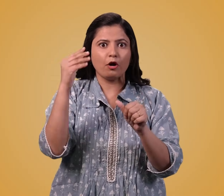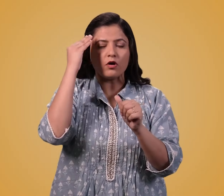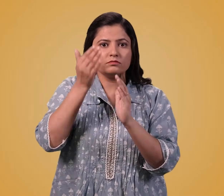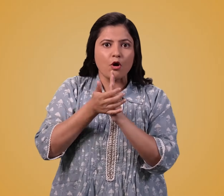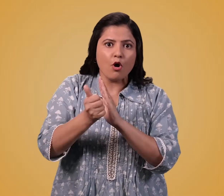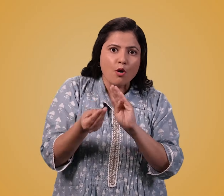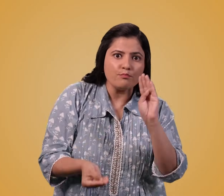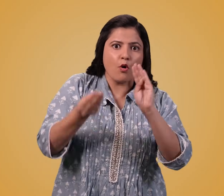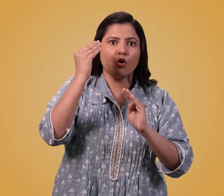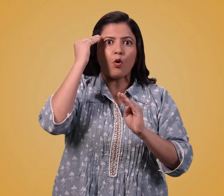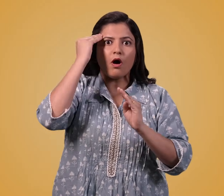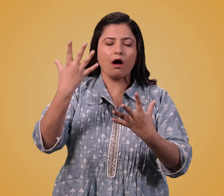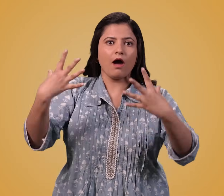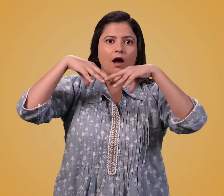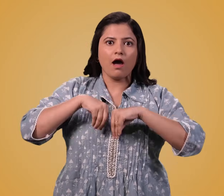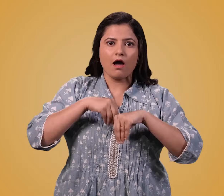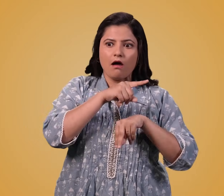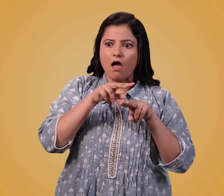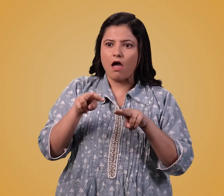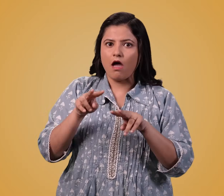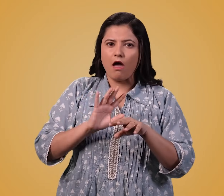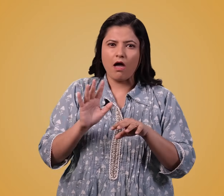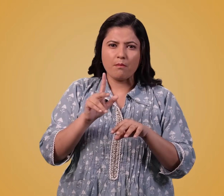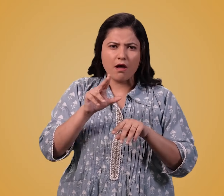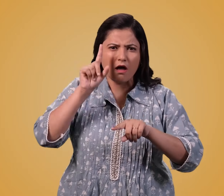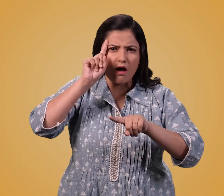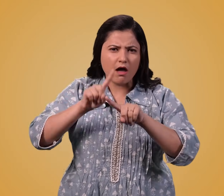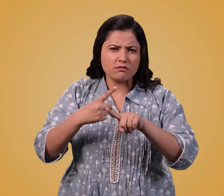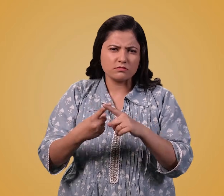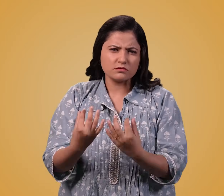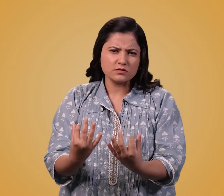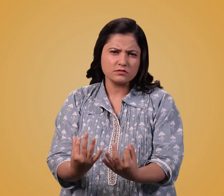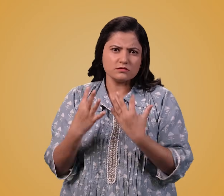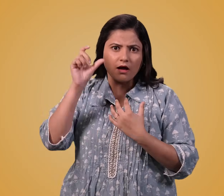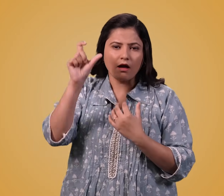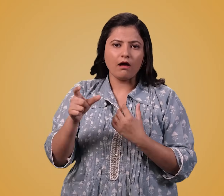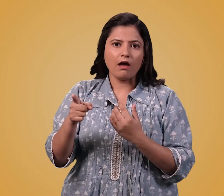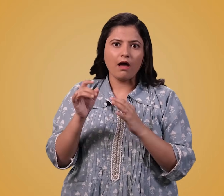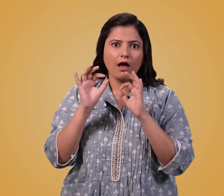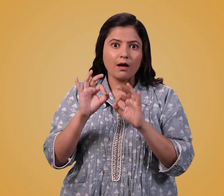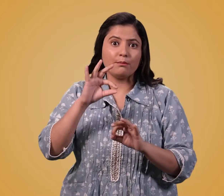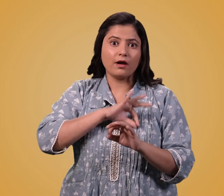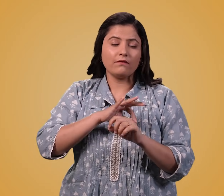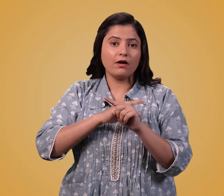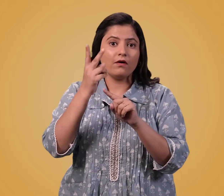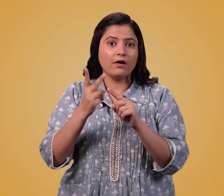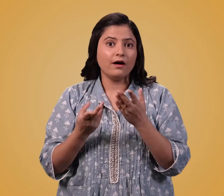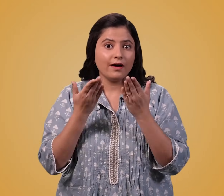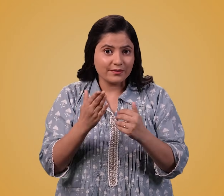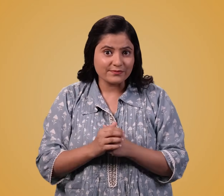This way you are gaining knowledge and a new skill.